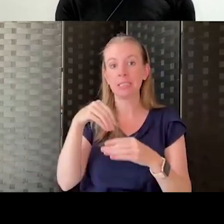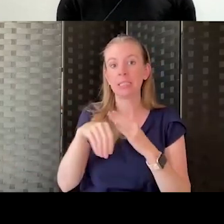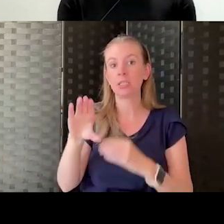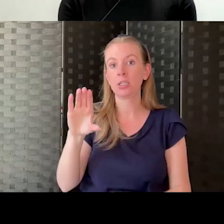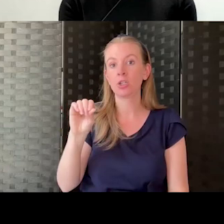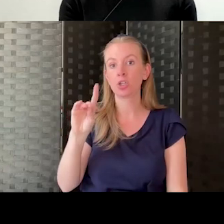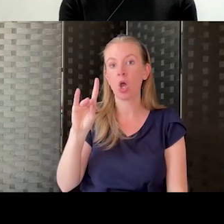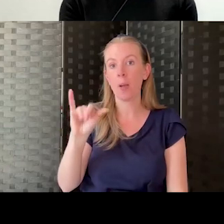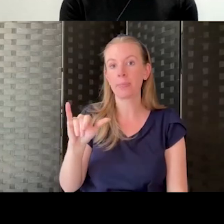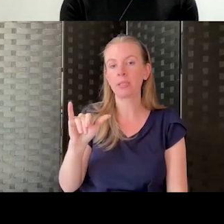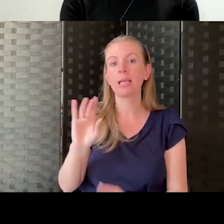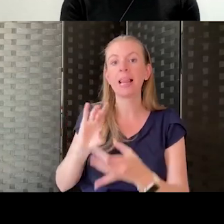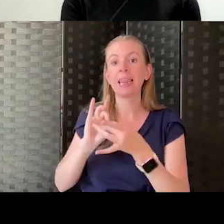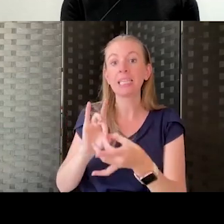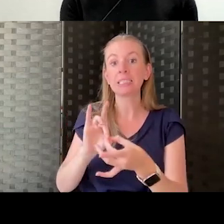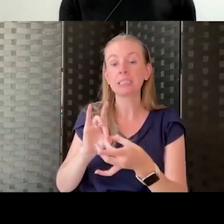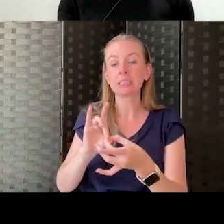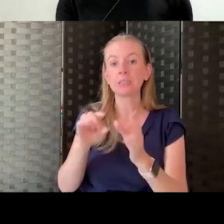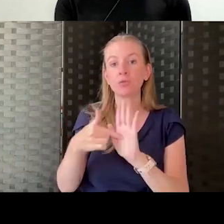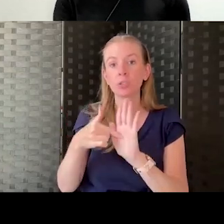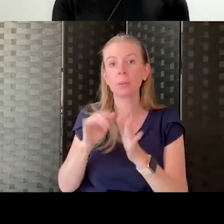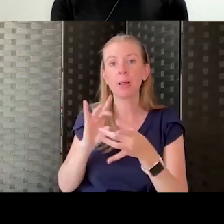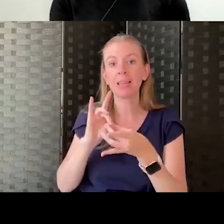Links for instance, links that don't have underlines,